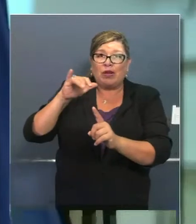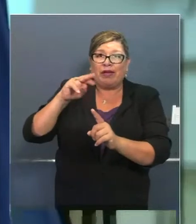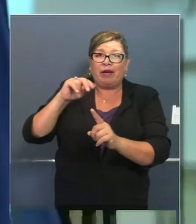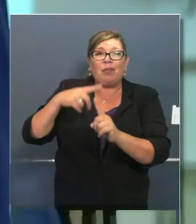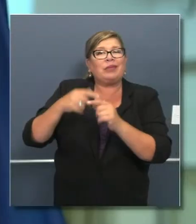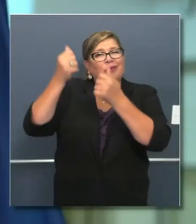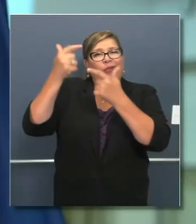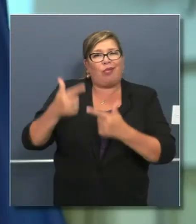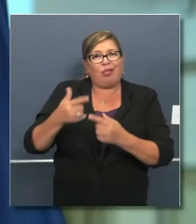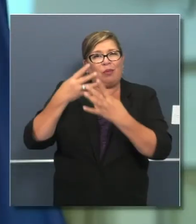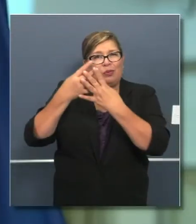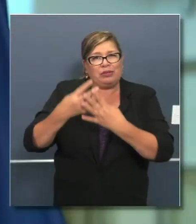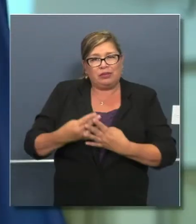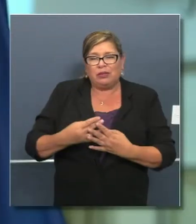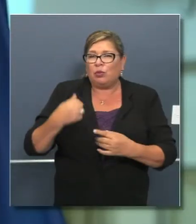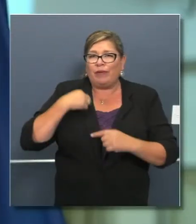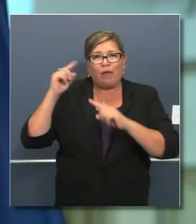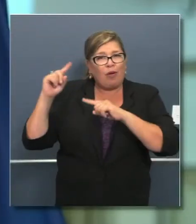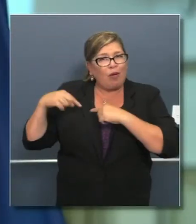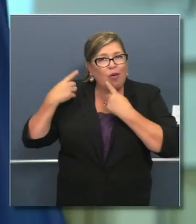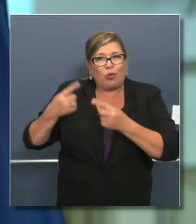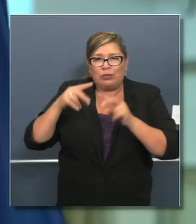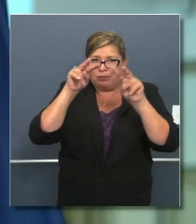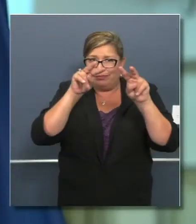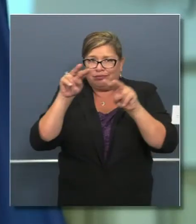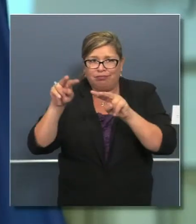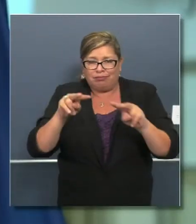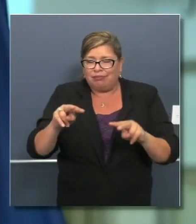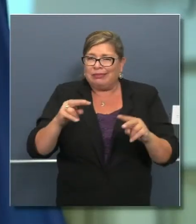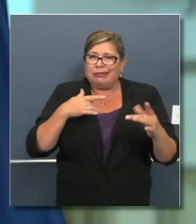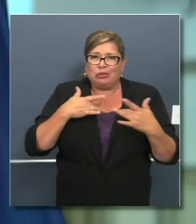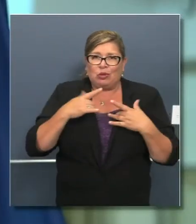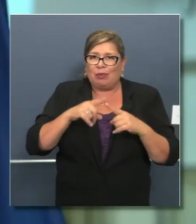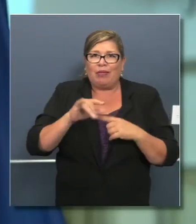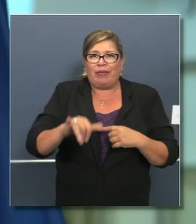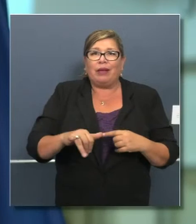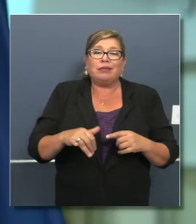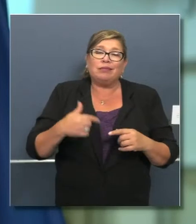of mind it's always been a point of concern not surprising as you see the numbers more